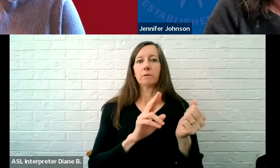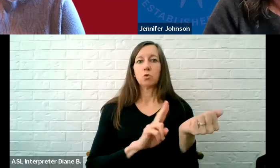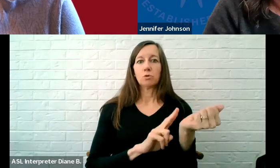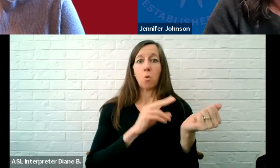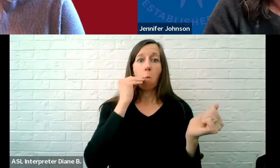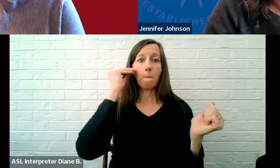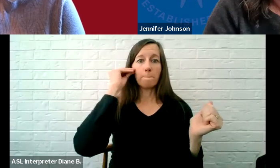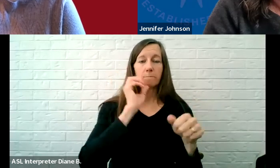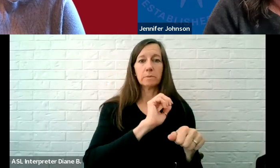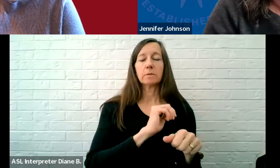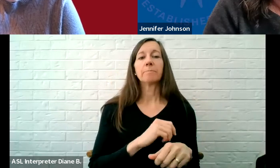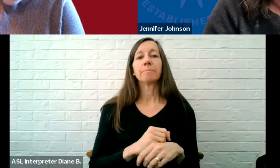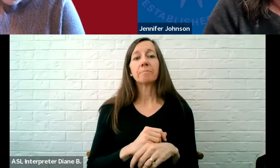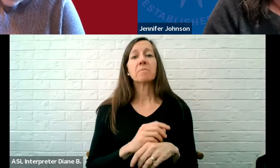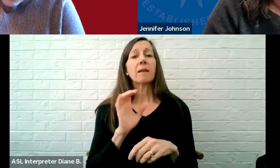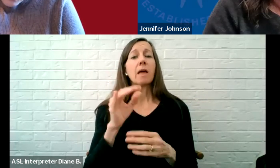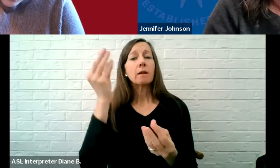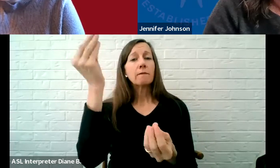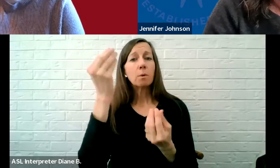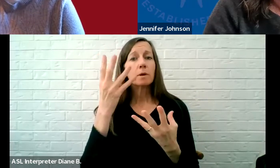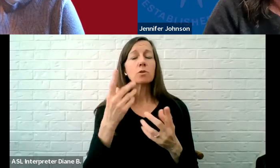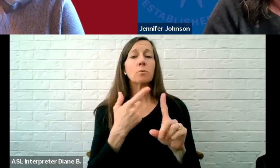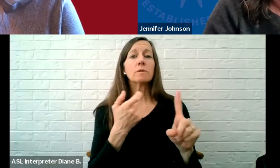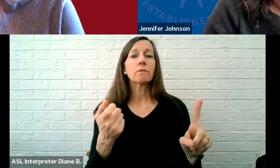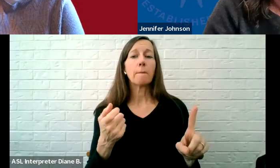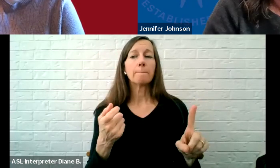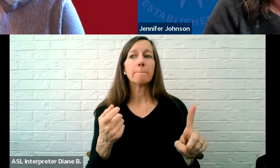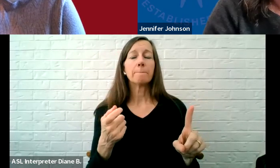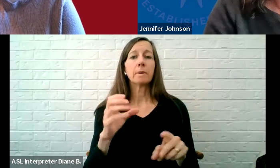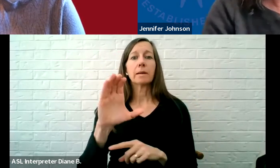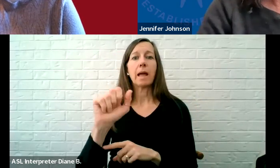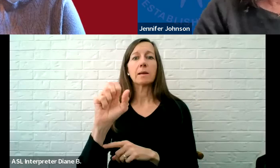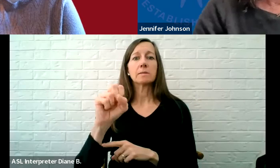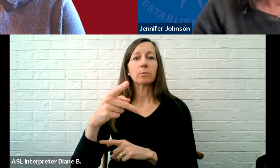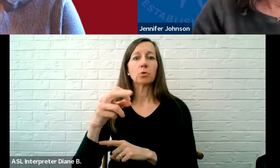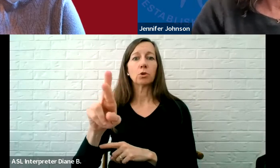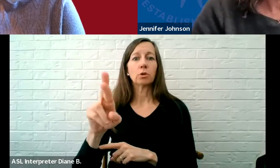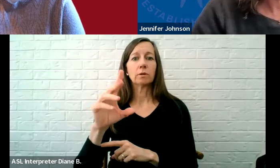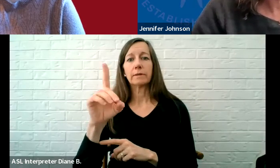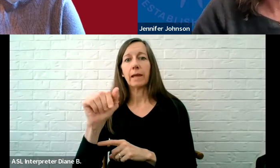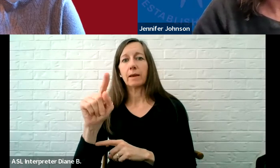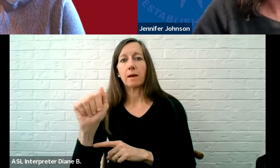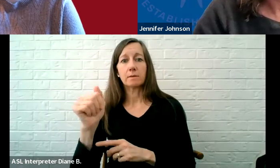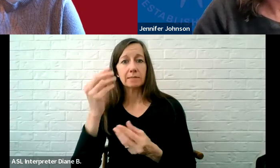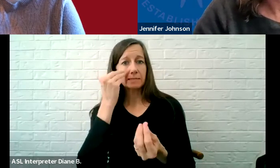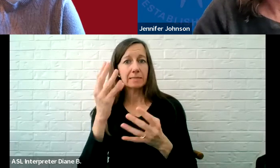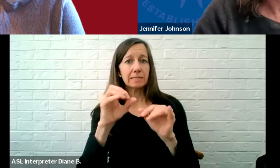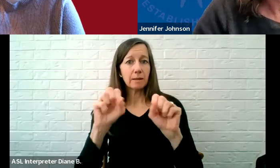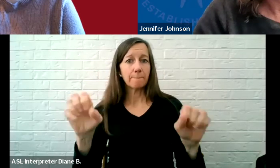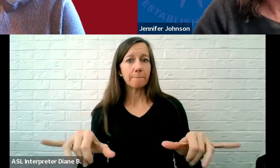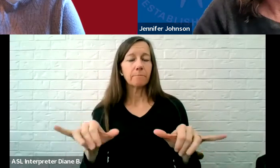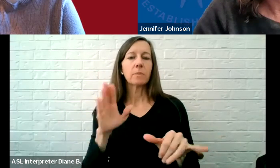That information came from the Casper data system, and we will continue to analyze that data.